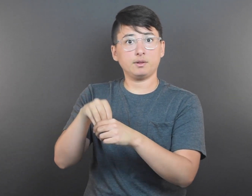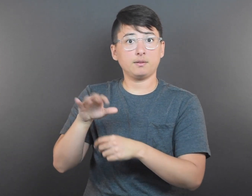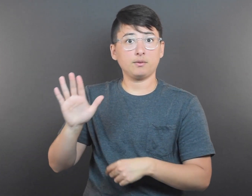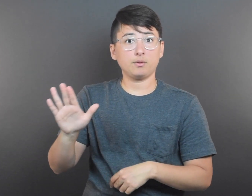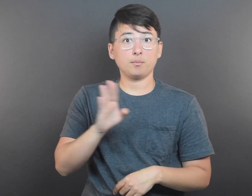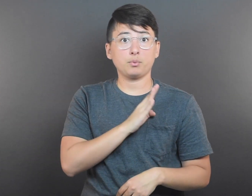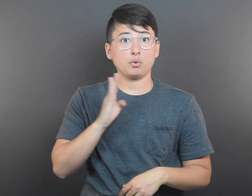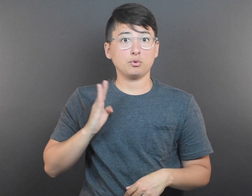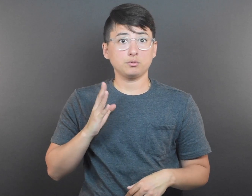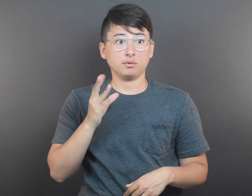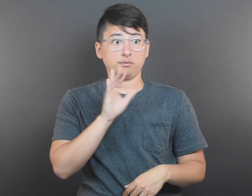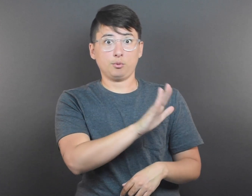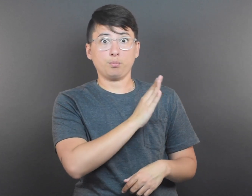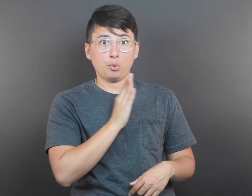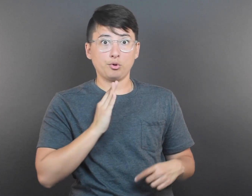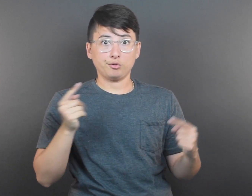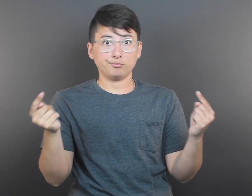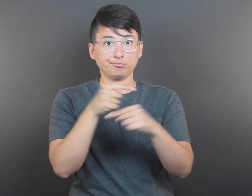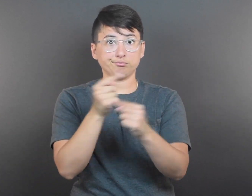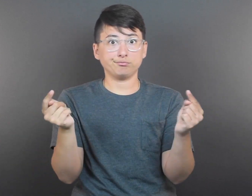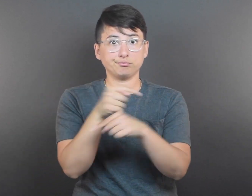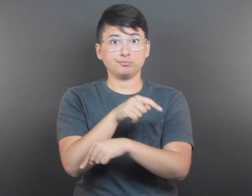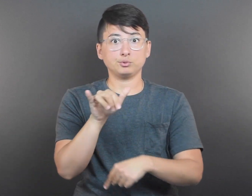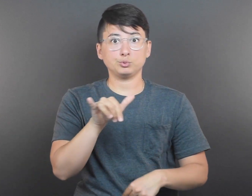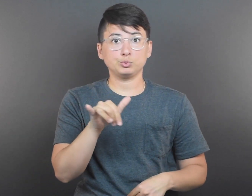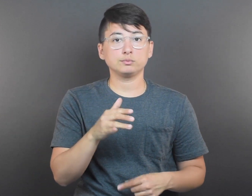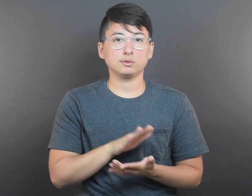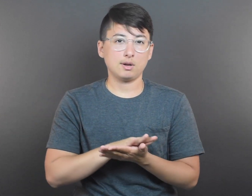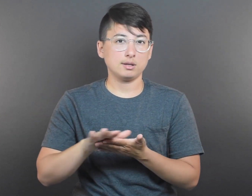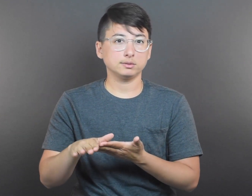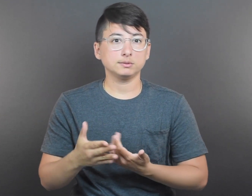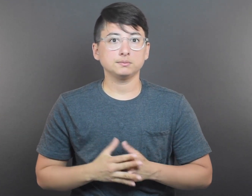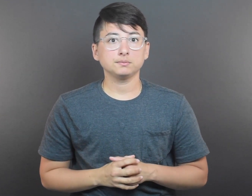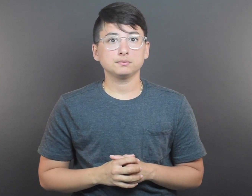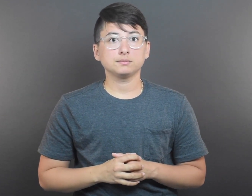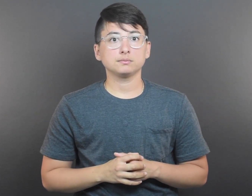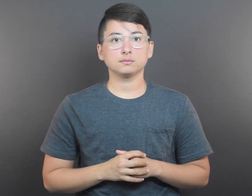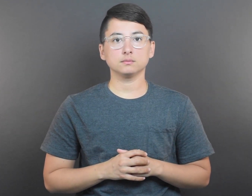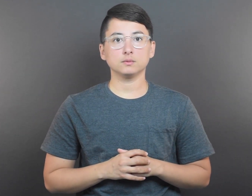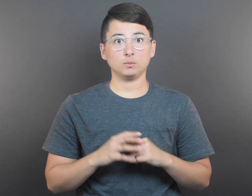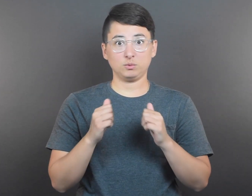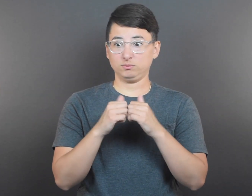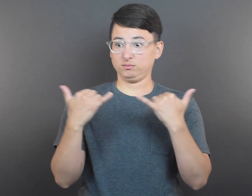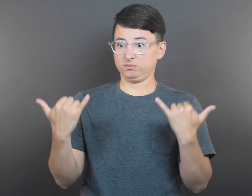boards.”